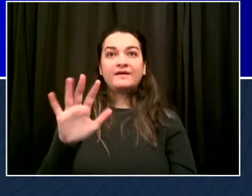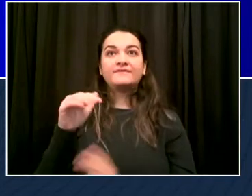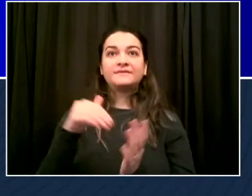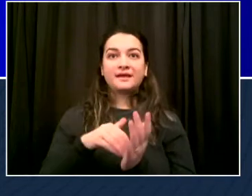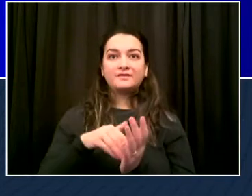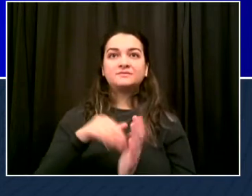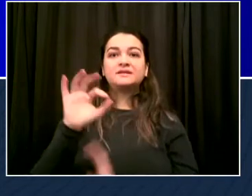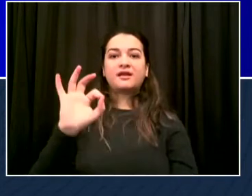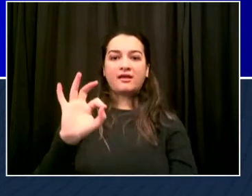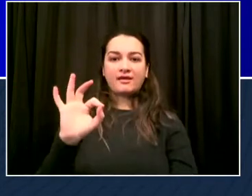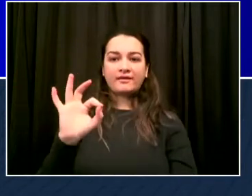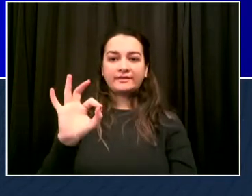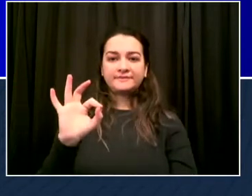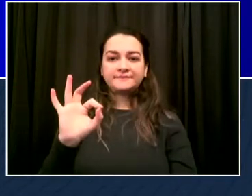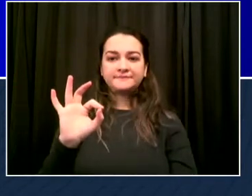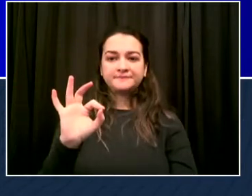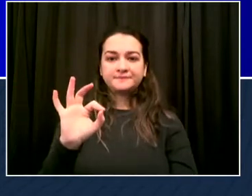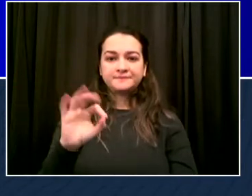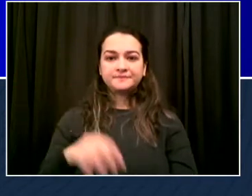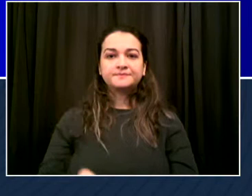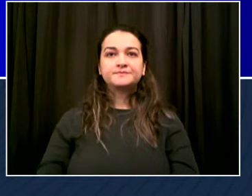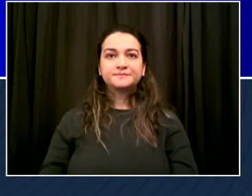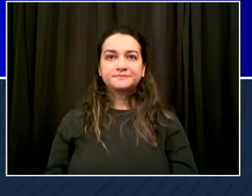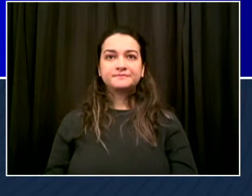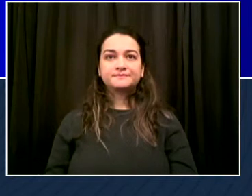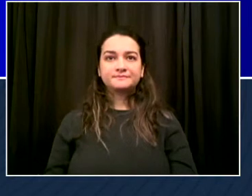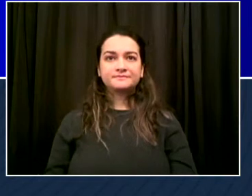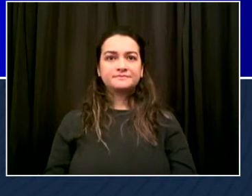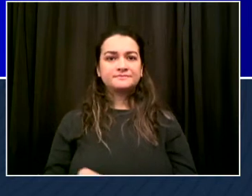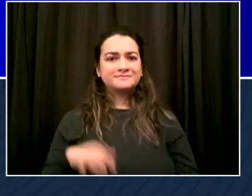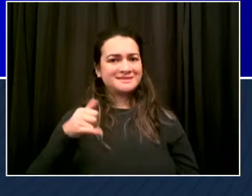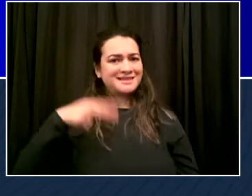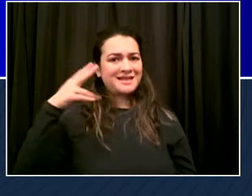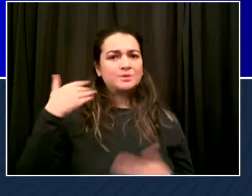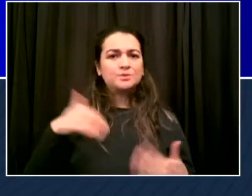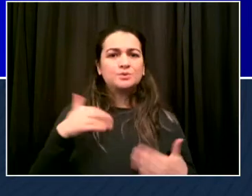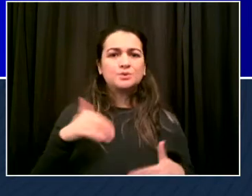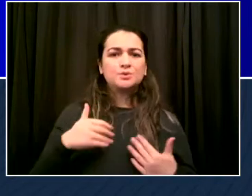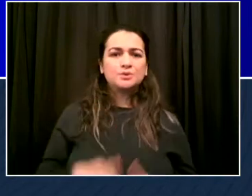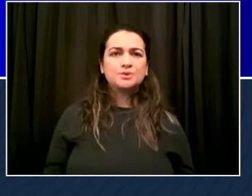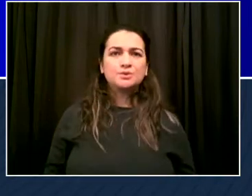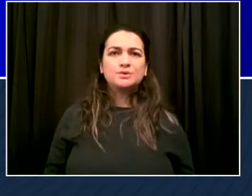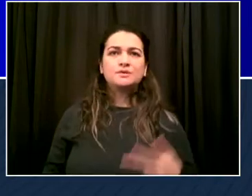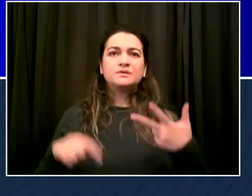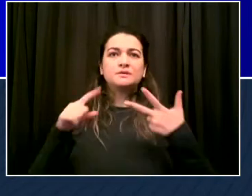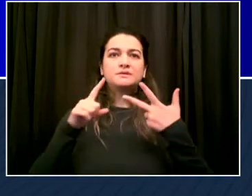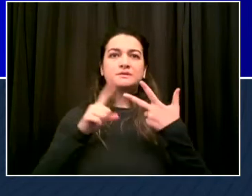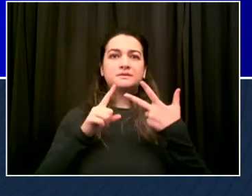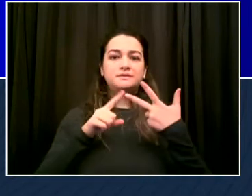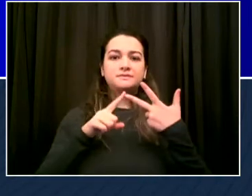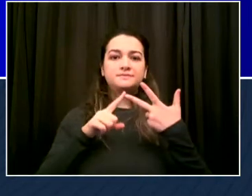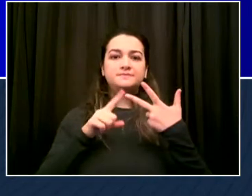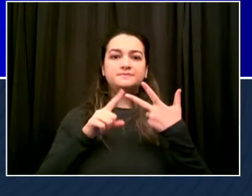NEW CASES SEVEN- DAY AVERAGE TODDY'ASS NUMBER 5009, VERY HIGH